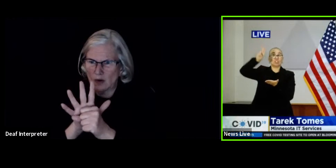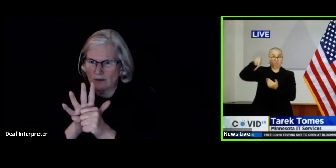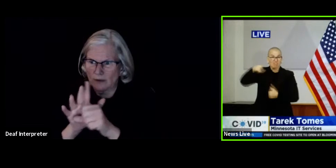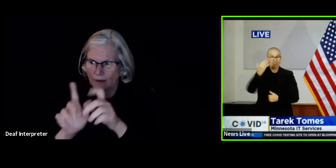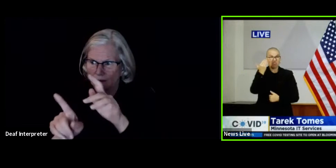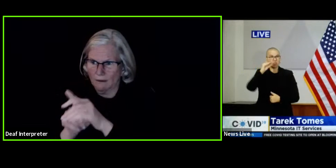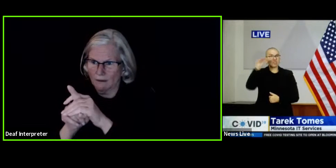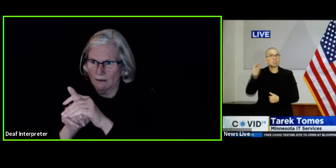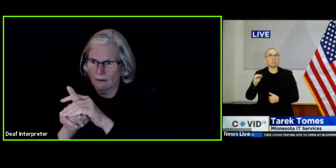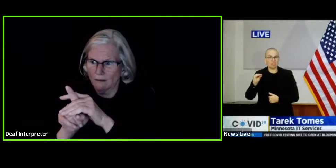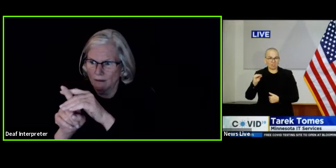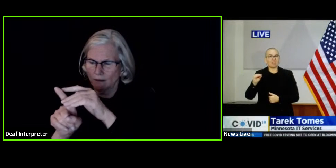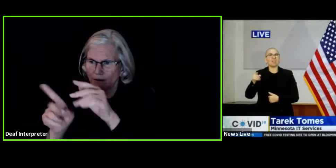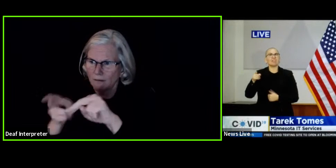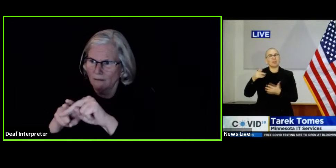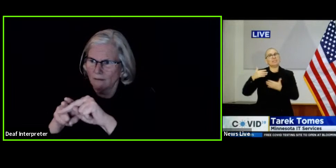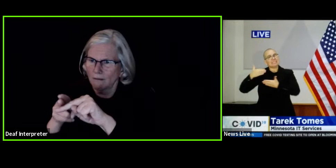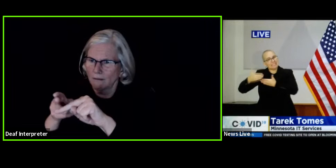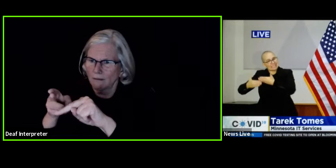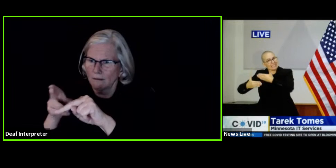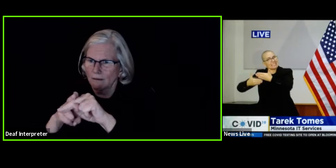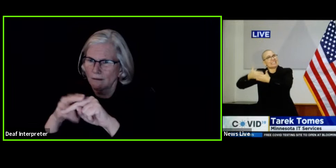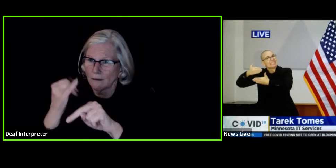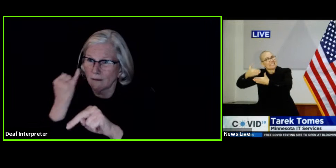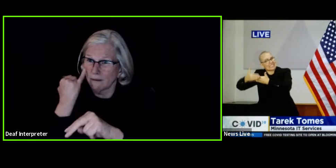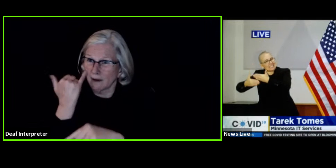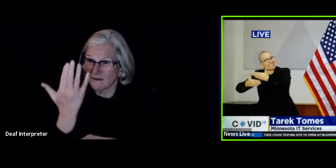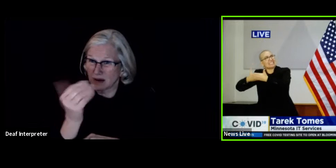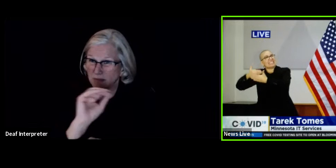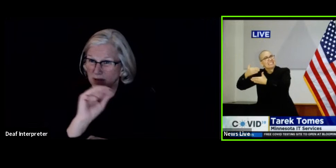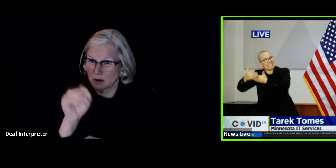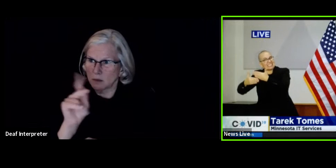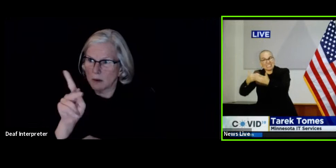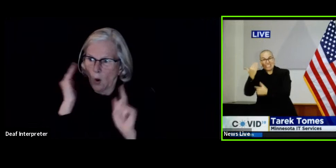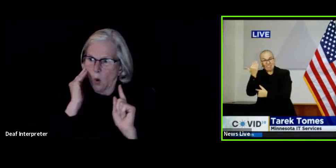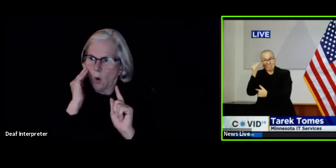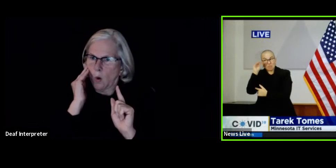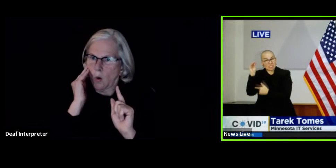BY AS MUCH AS 15% JUST BY THE ABILITY TO NOTIFY OTHERS.